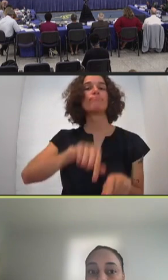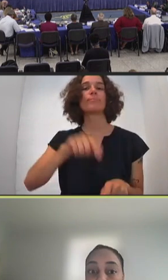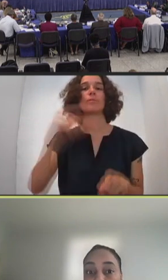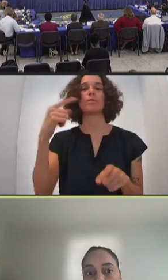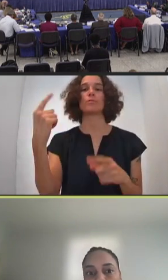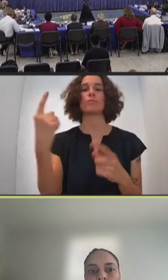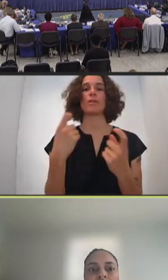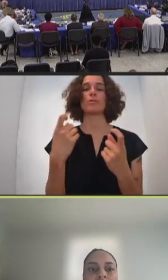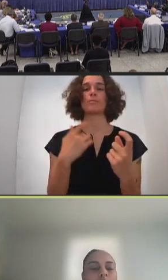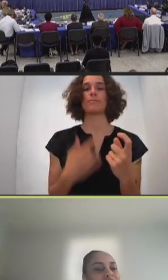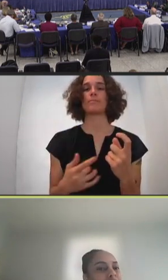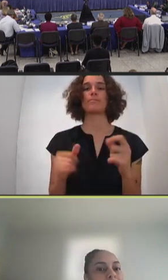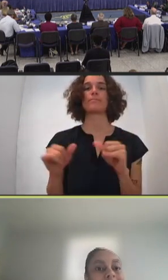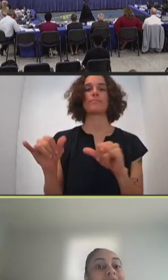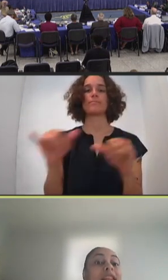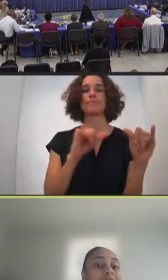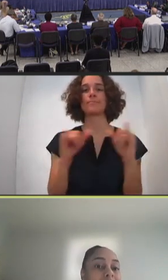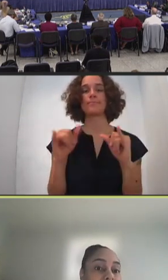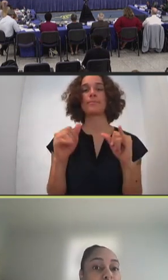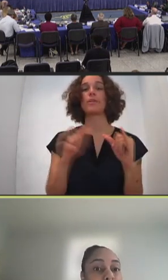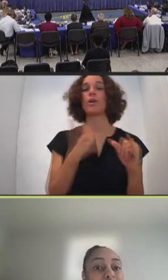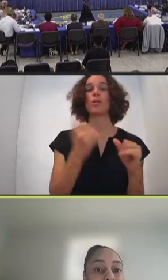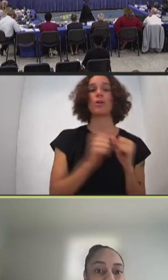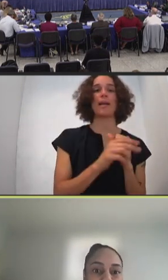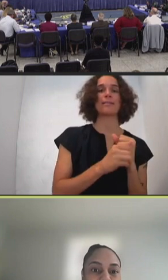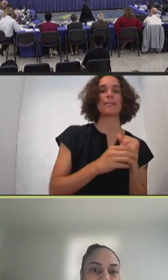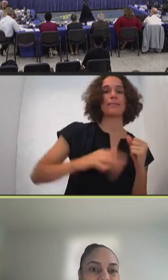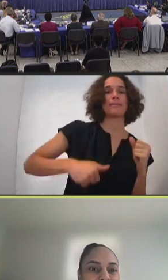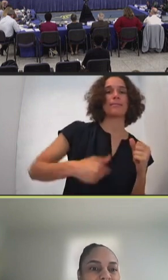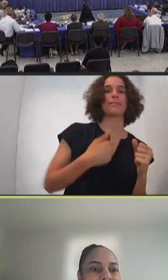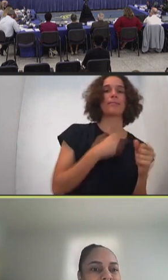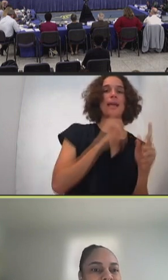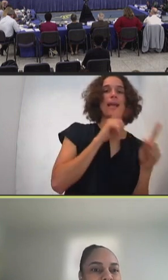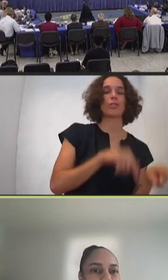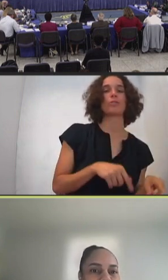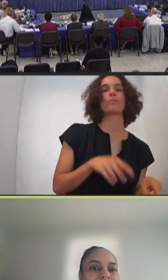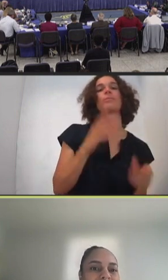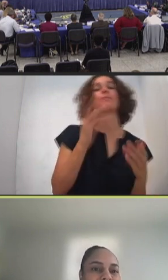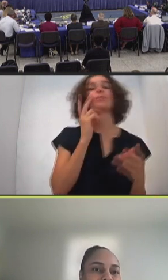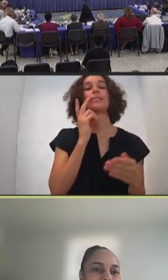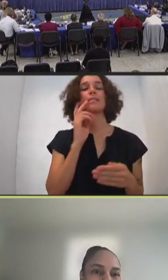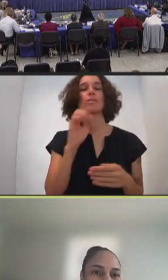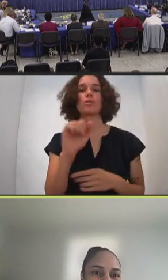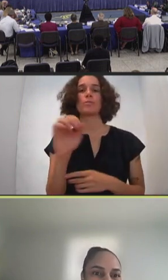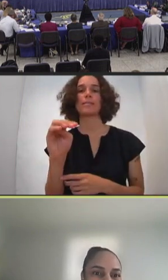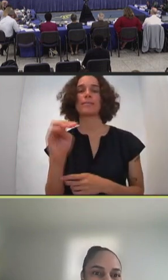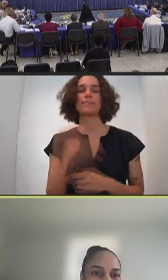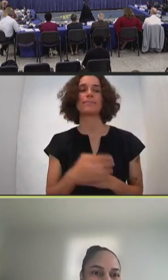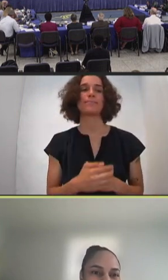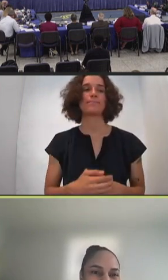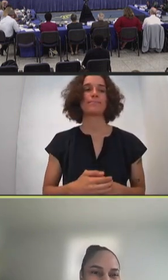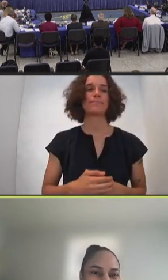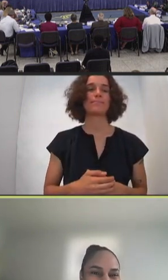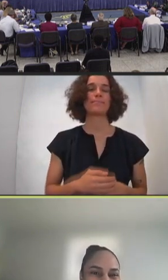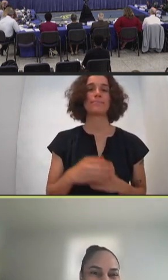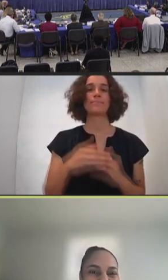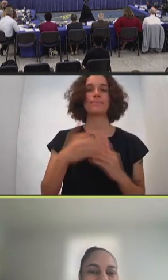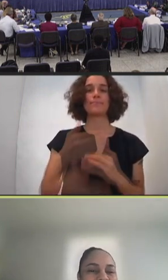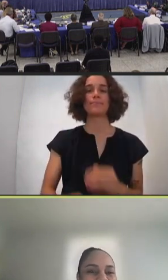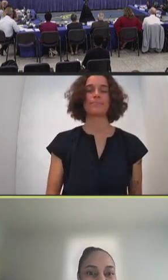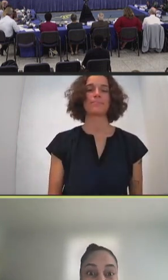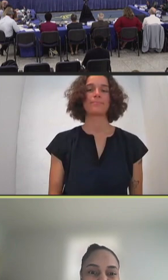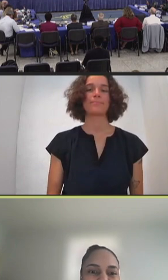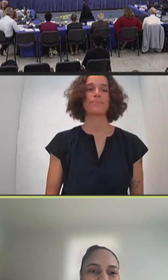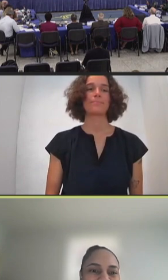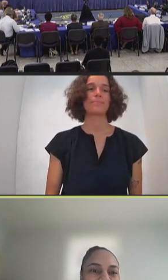allow for it. So, you might see these on social and digital. Next slide, please. And next slide.